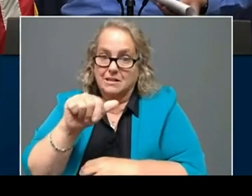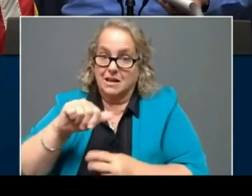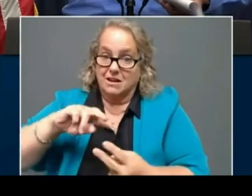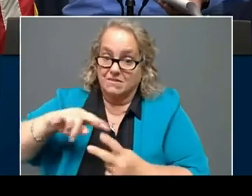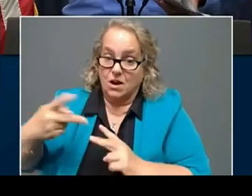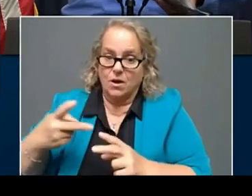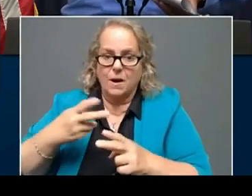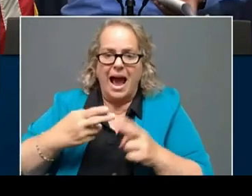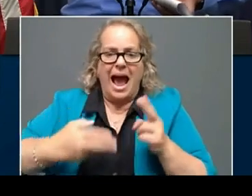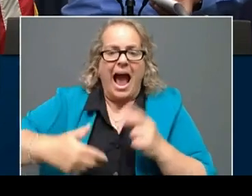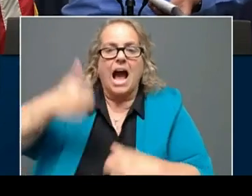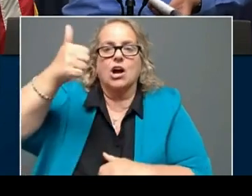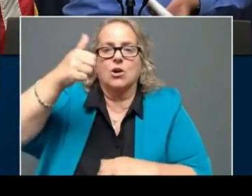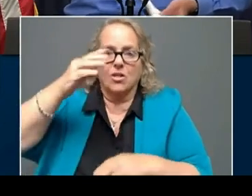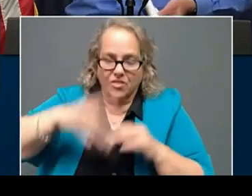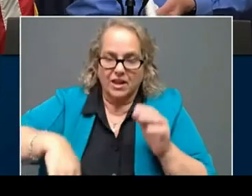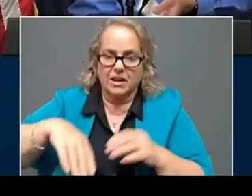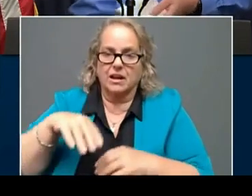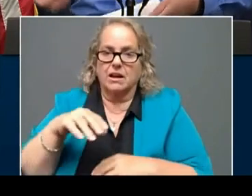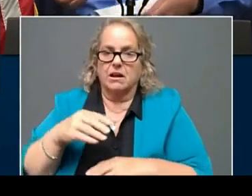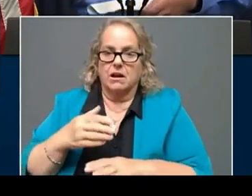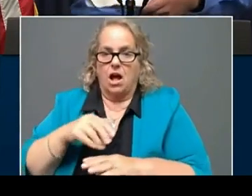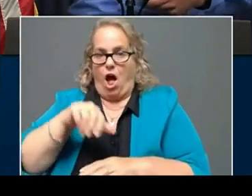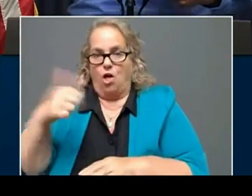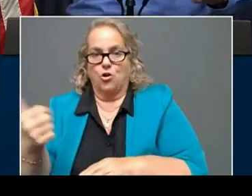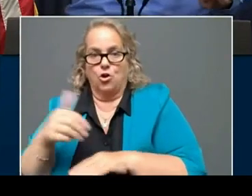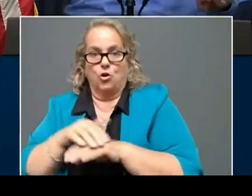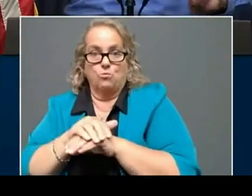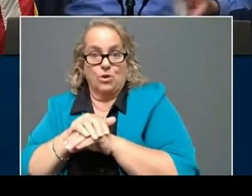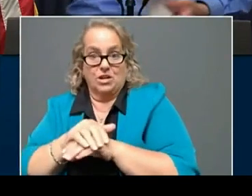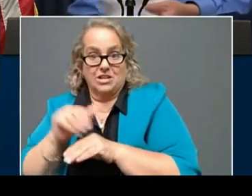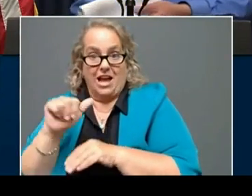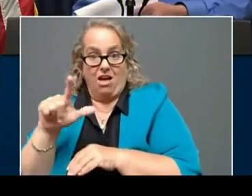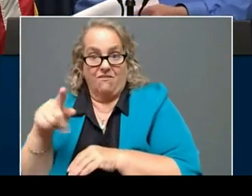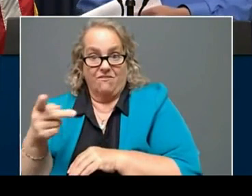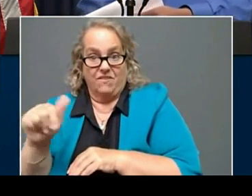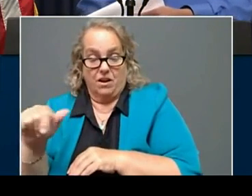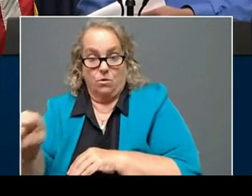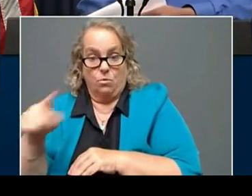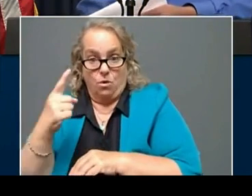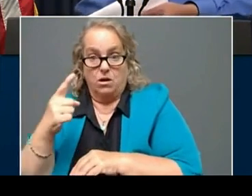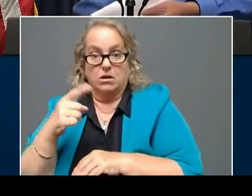variant, which was the former british one. Um In the original virus, if you